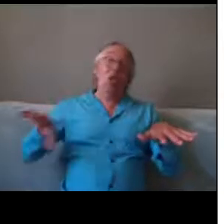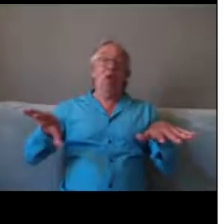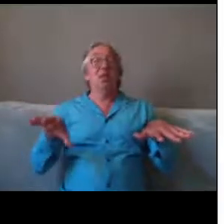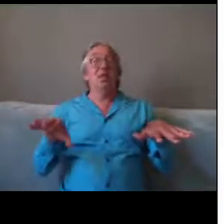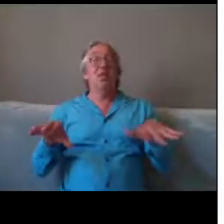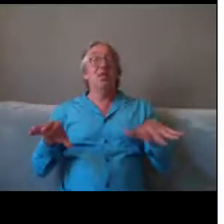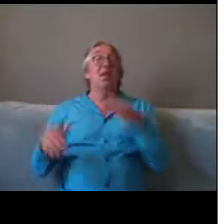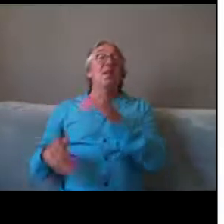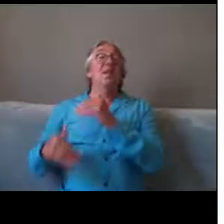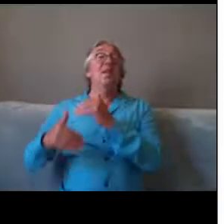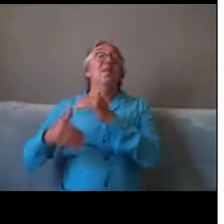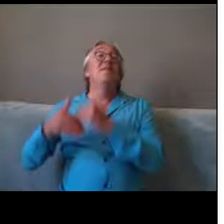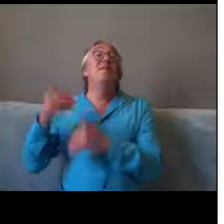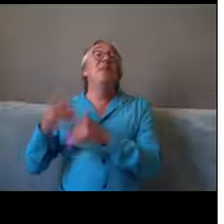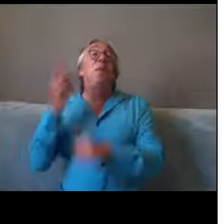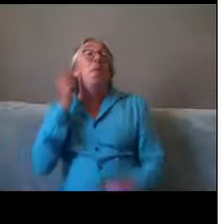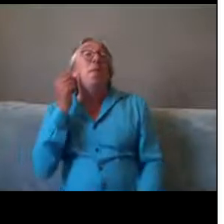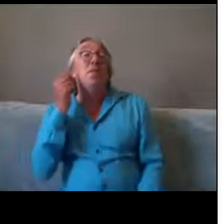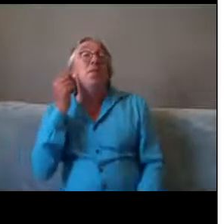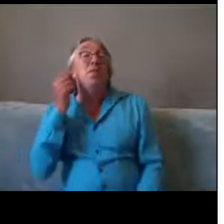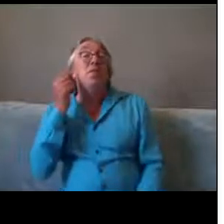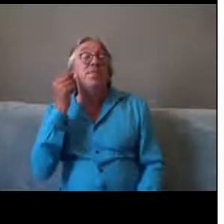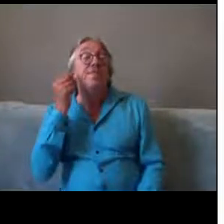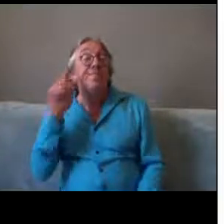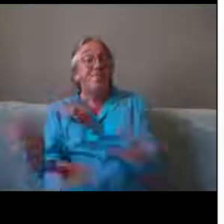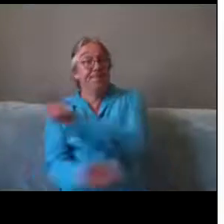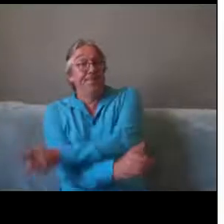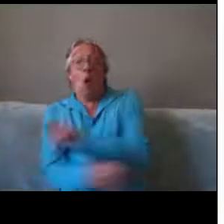But basically, what we talk is about providing opportunities